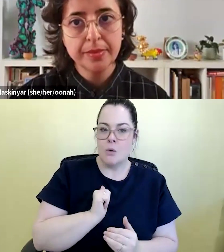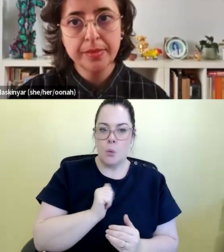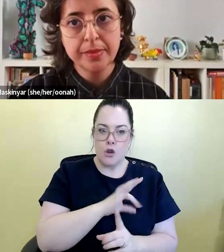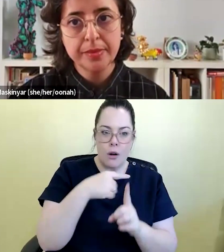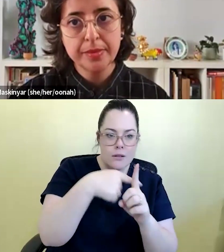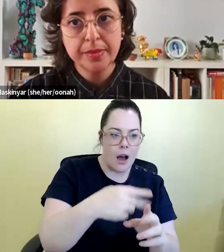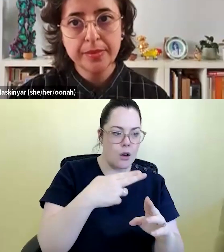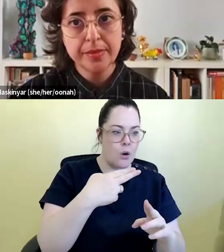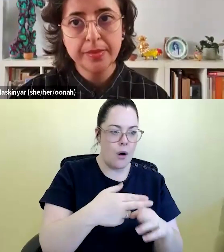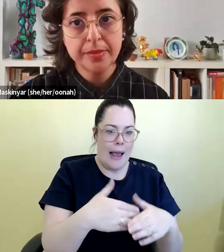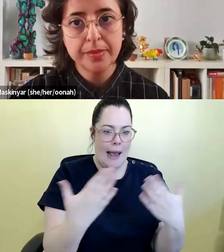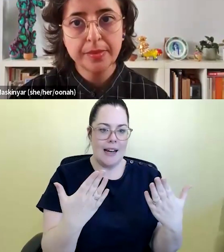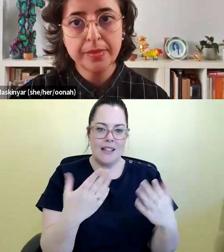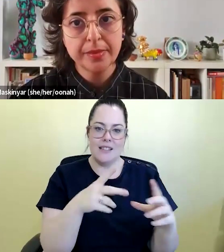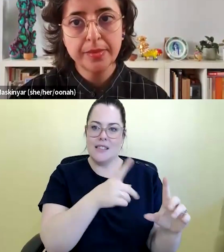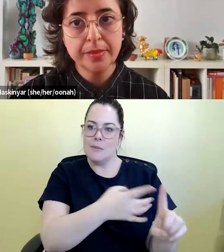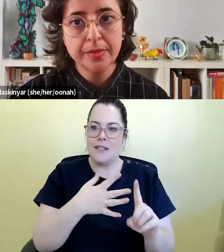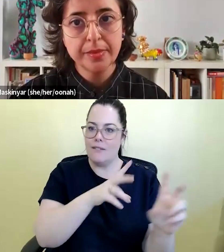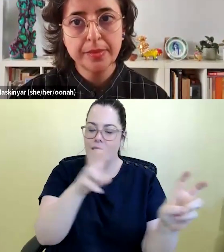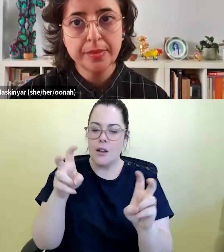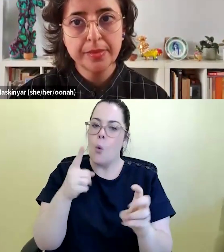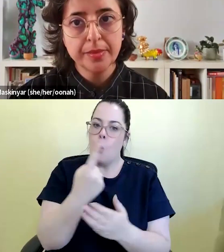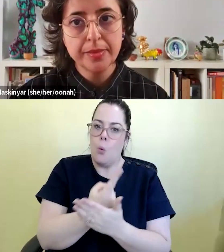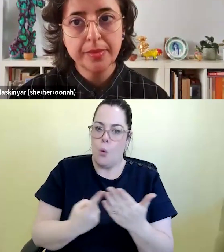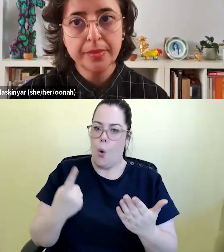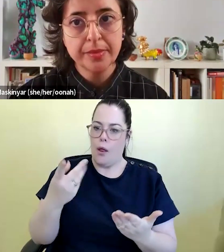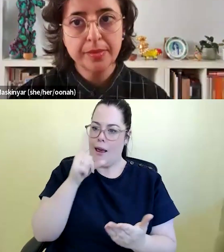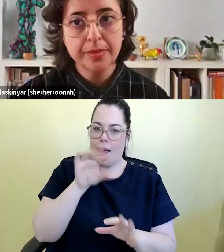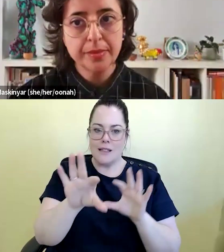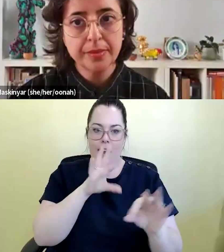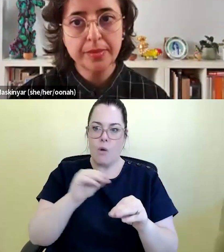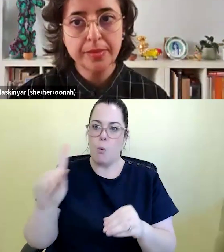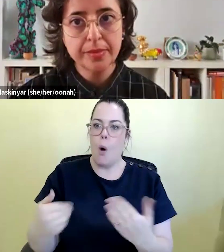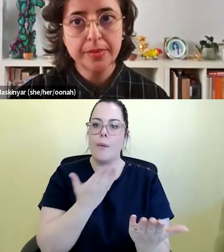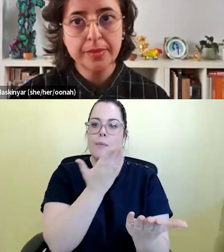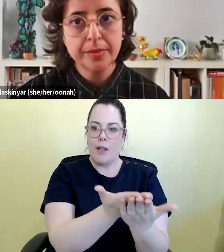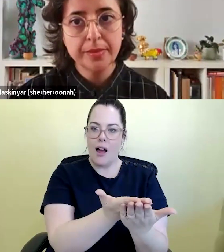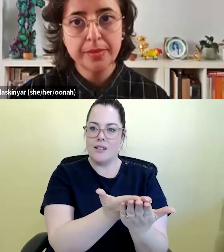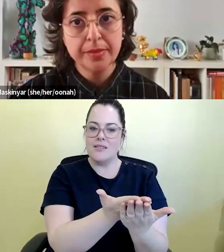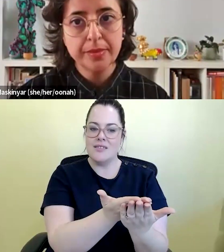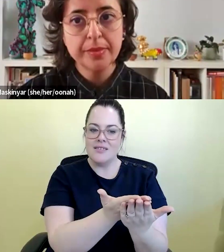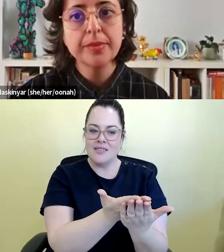choose from what comes in. So it has to be within that selection process of what actually does come